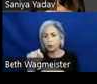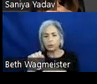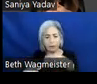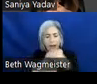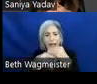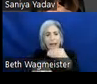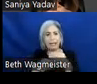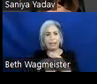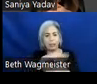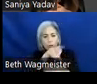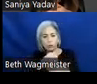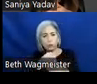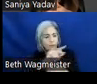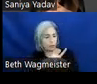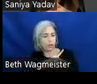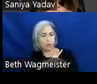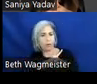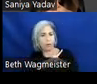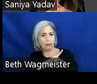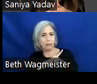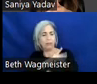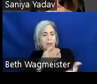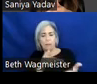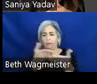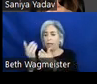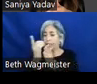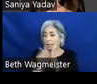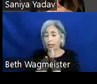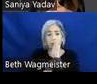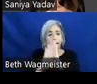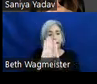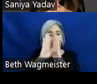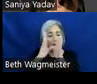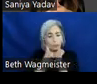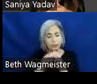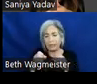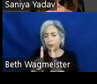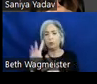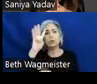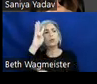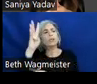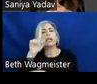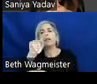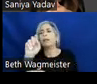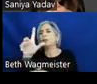the inclusive persona, it gives the designers and developers the opportunity to create the tools as